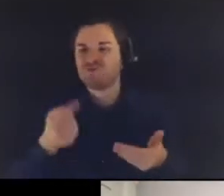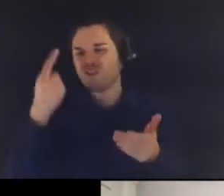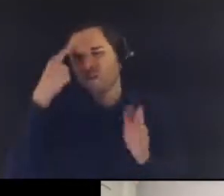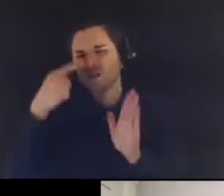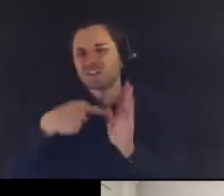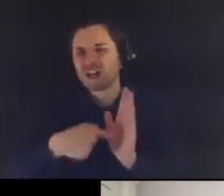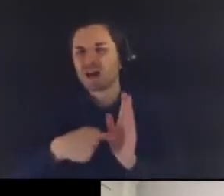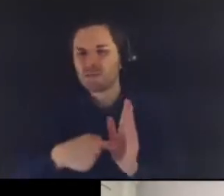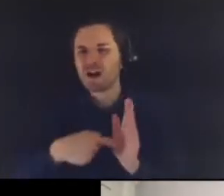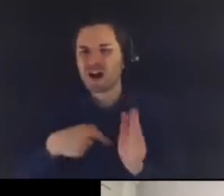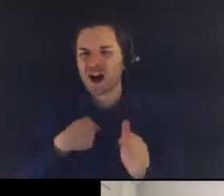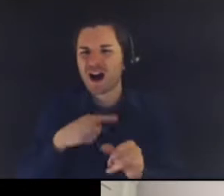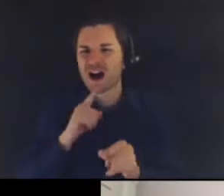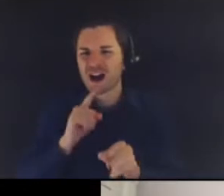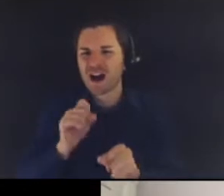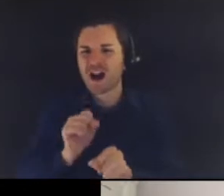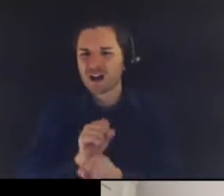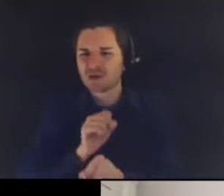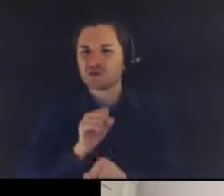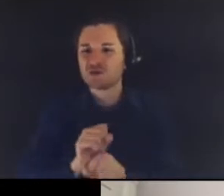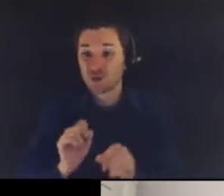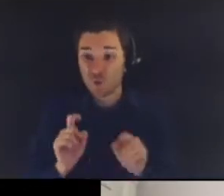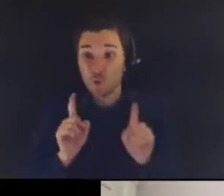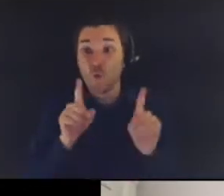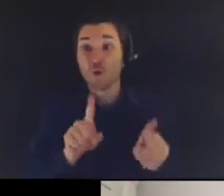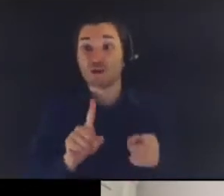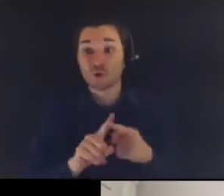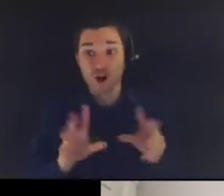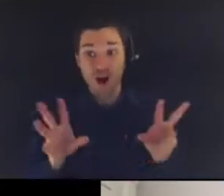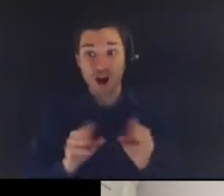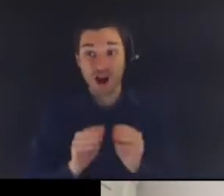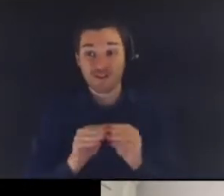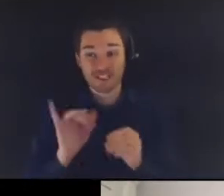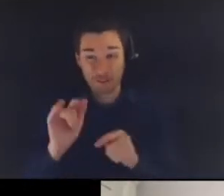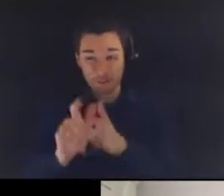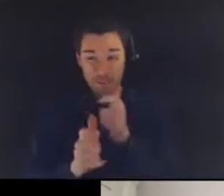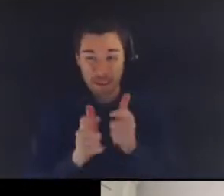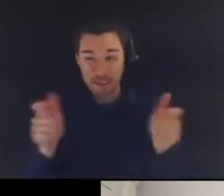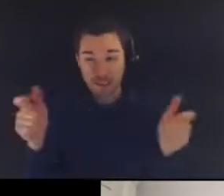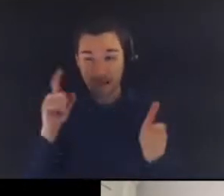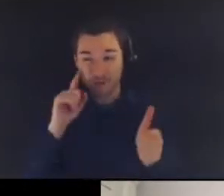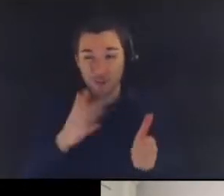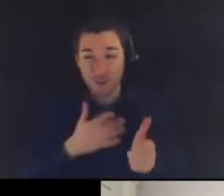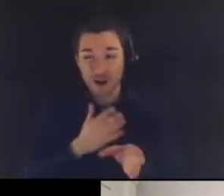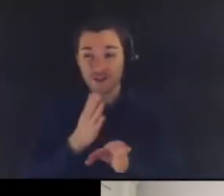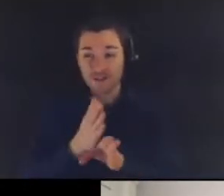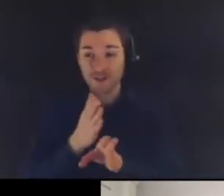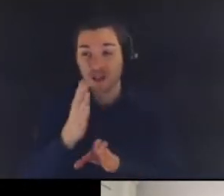people in science say that students who do not have conferences cannot graduate or they